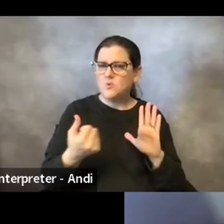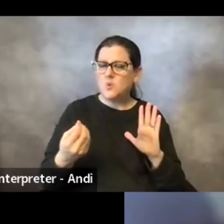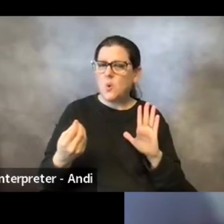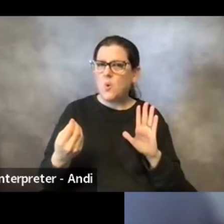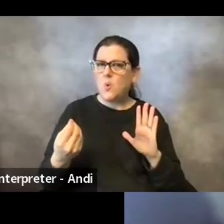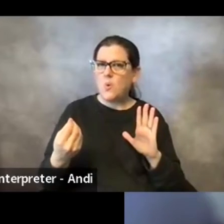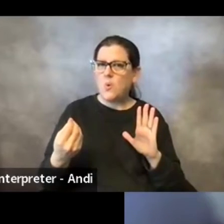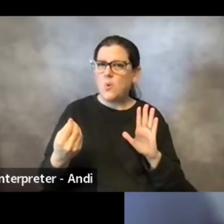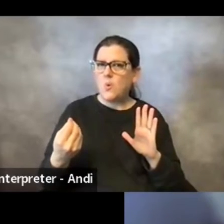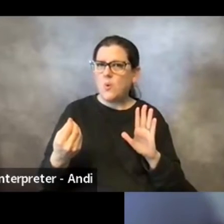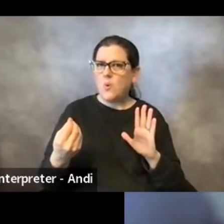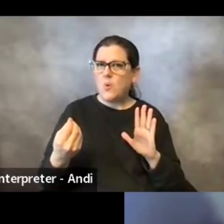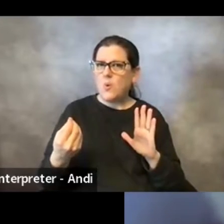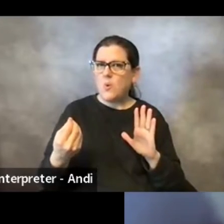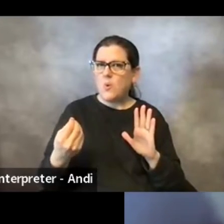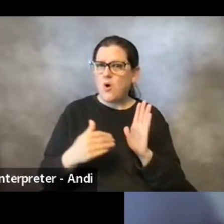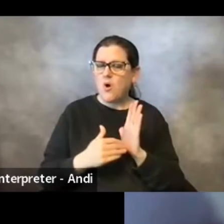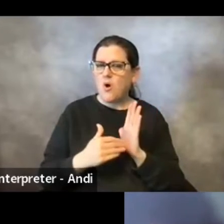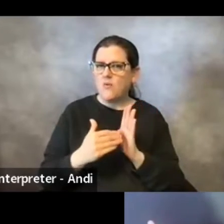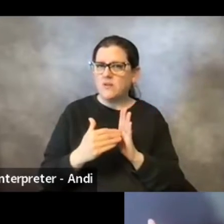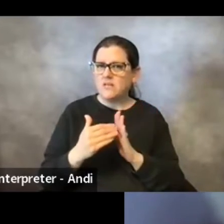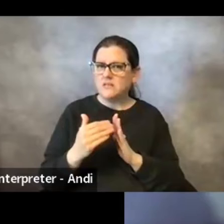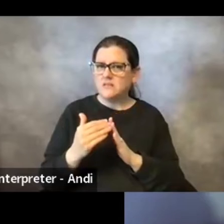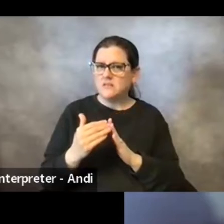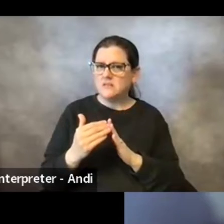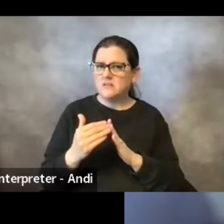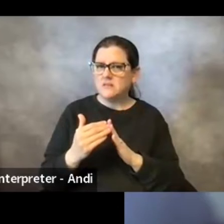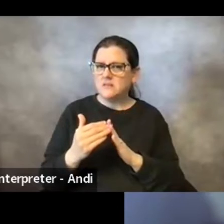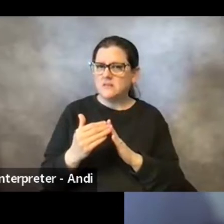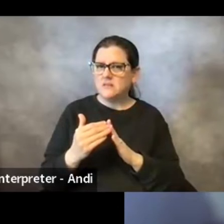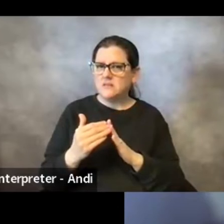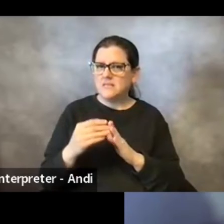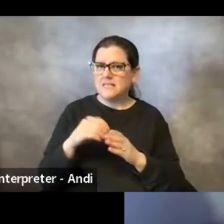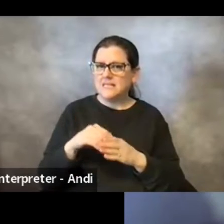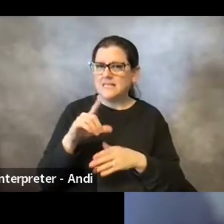know, often in the literature related to kind of self